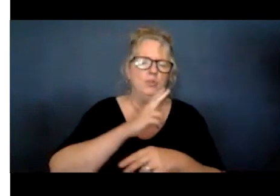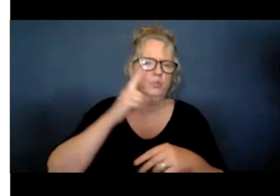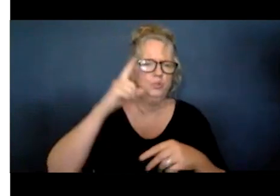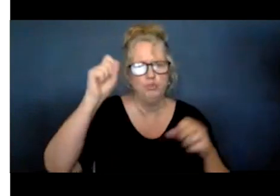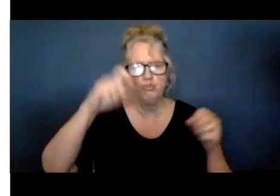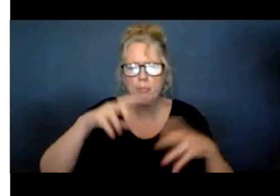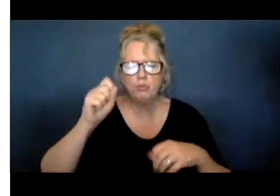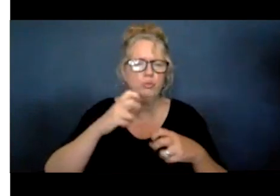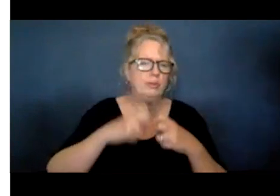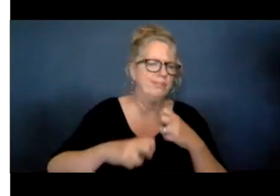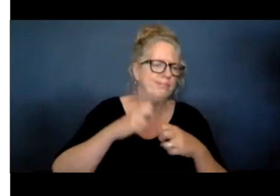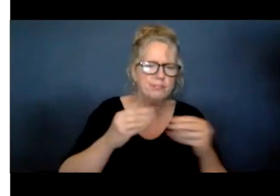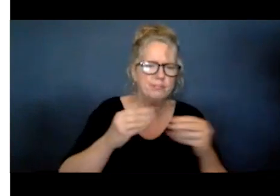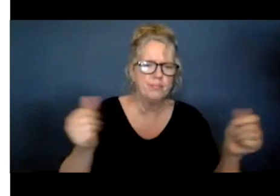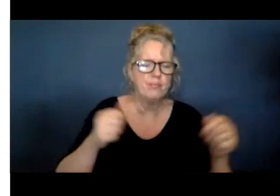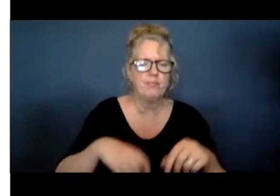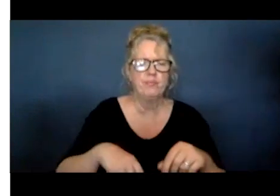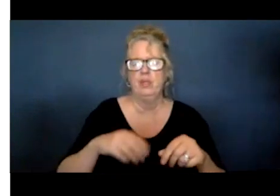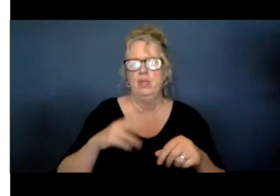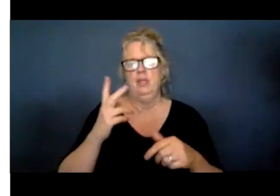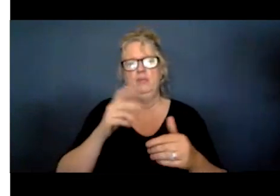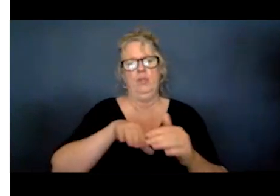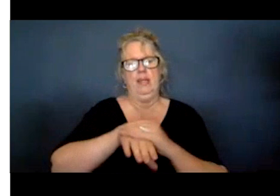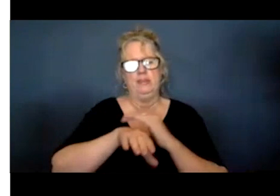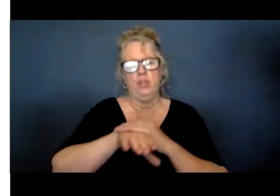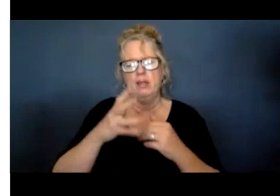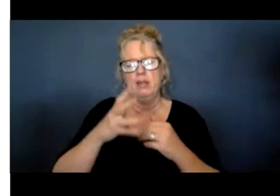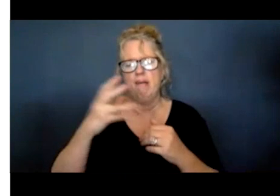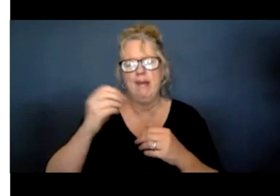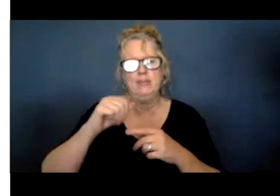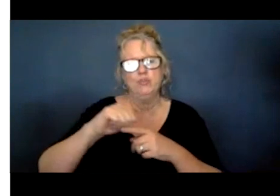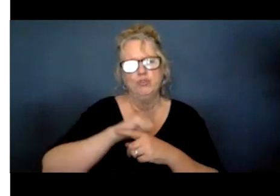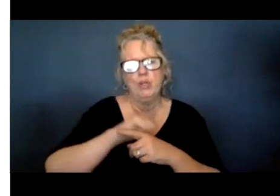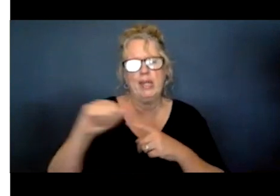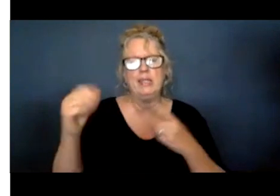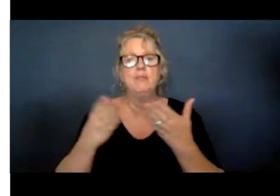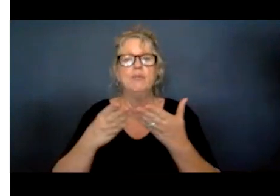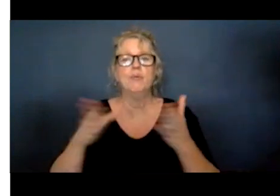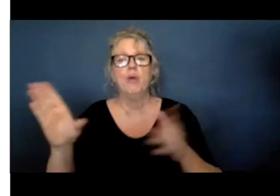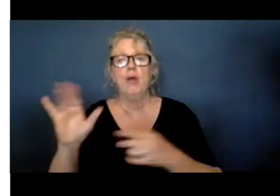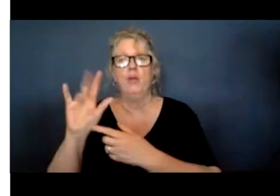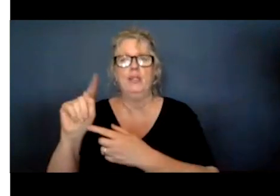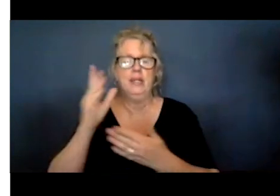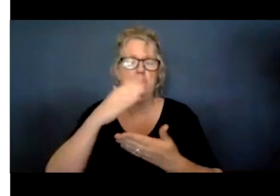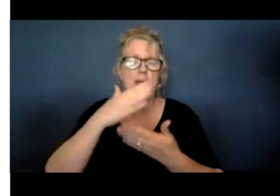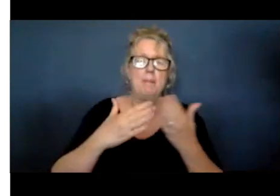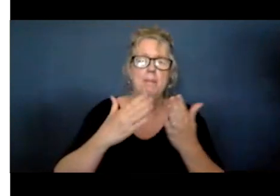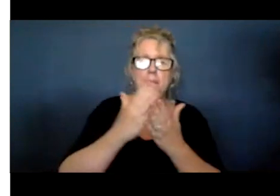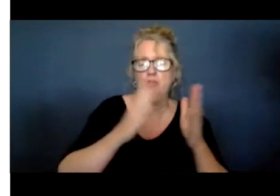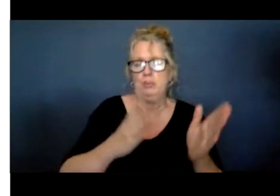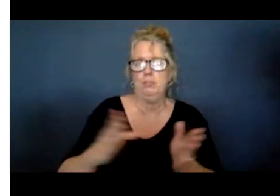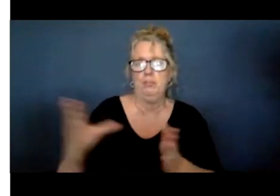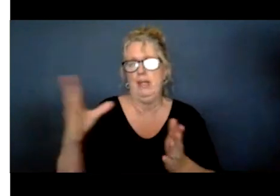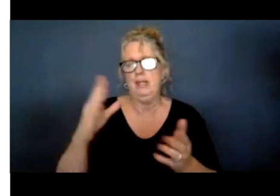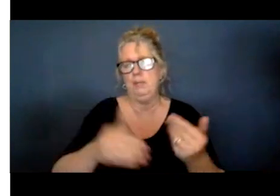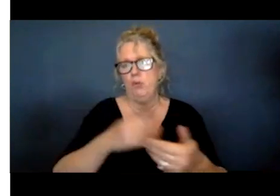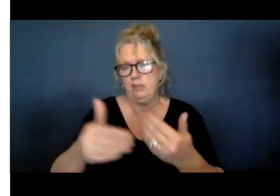Include accessibility technology and training in your broader IT and budget planning processes.